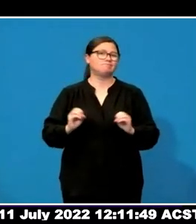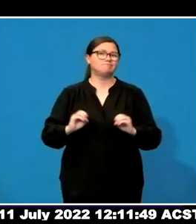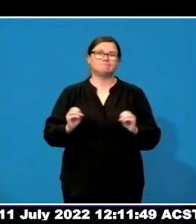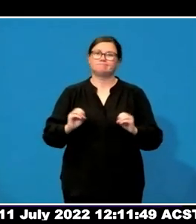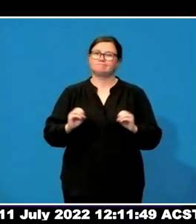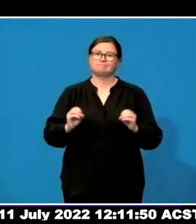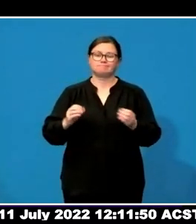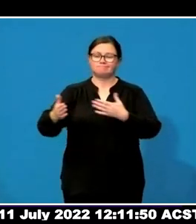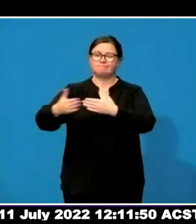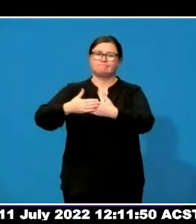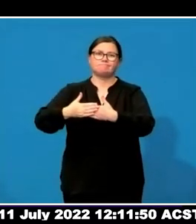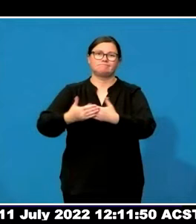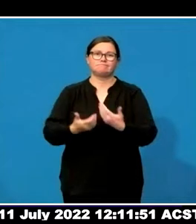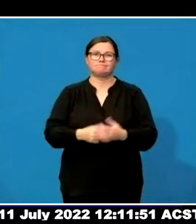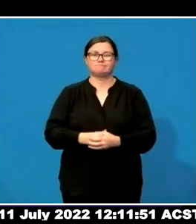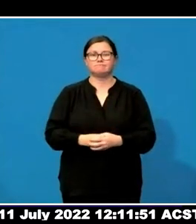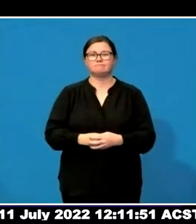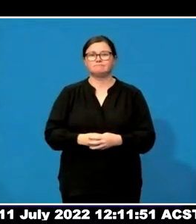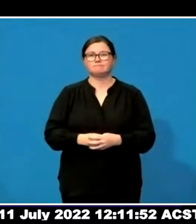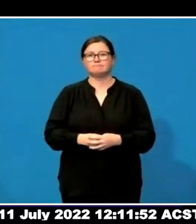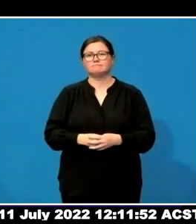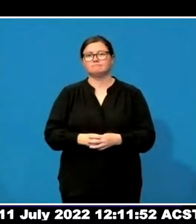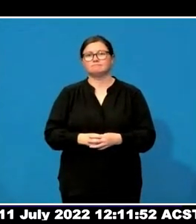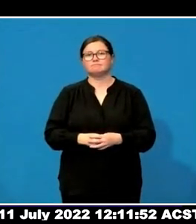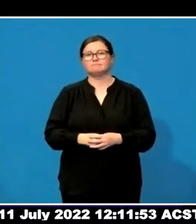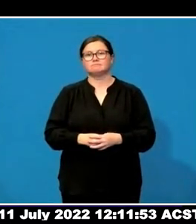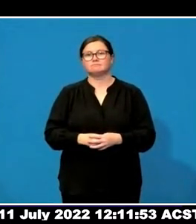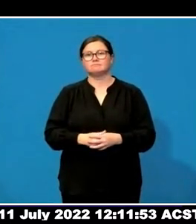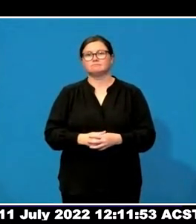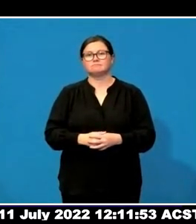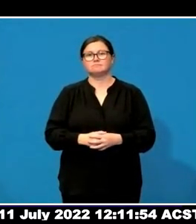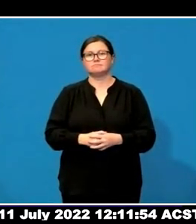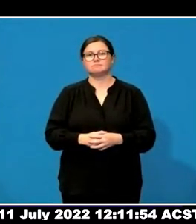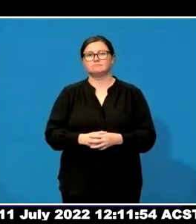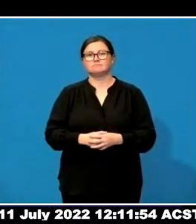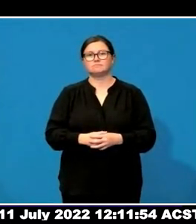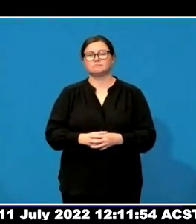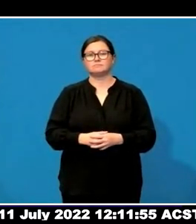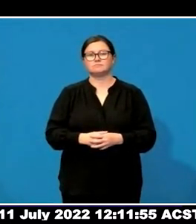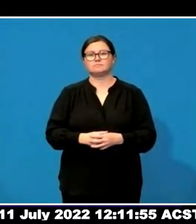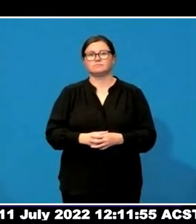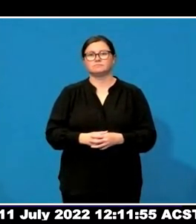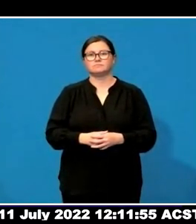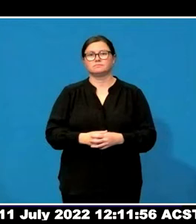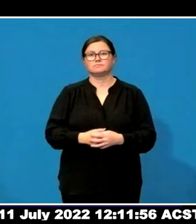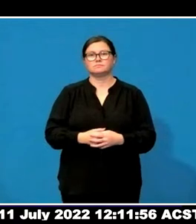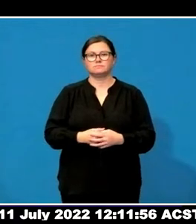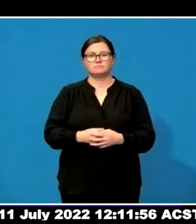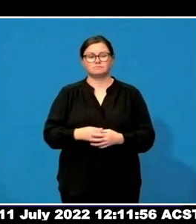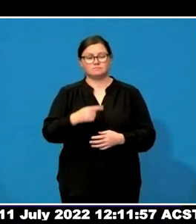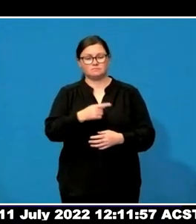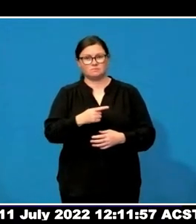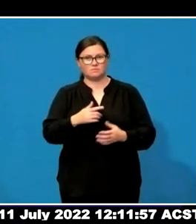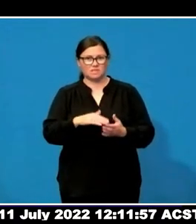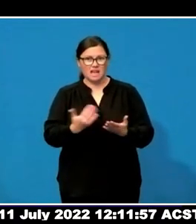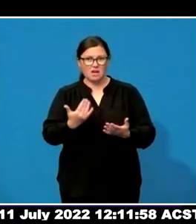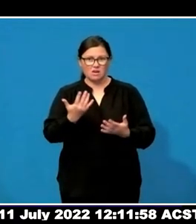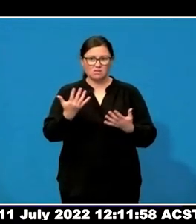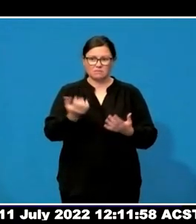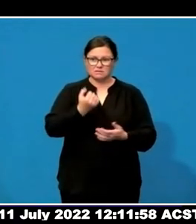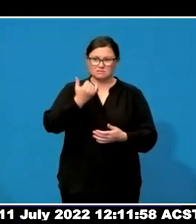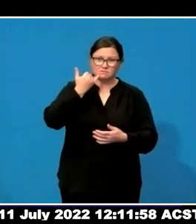And do you have to phone up or is there someone who can help you